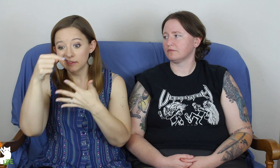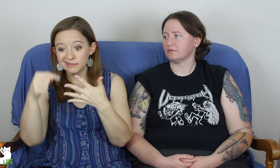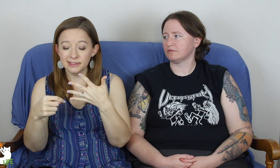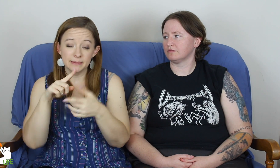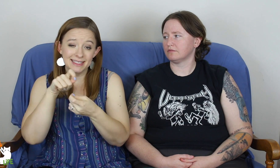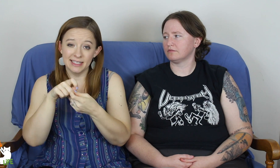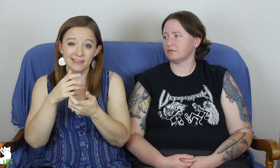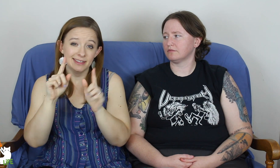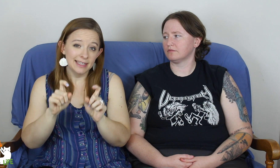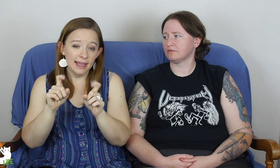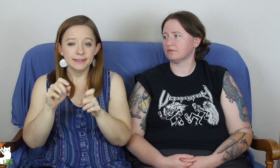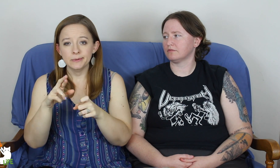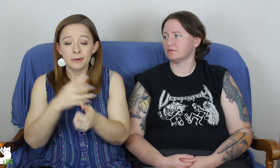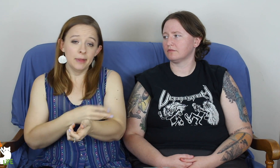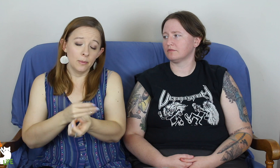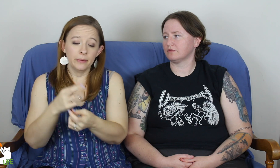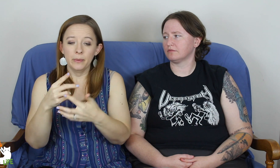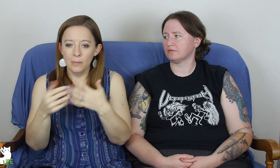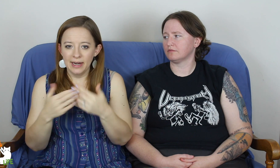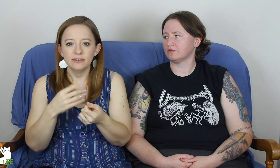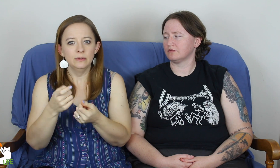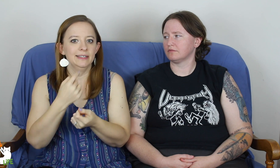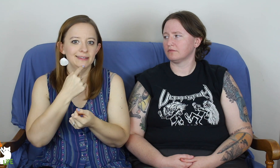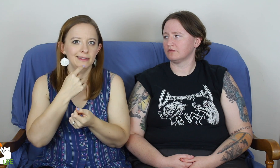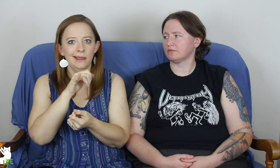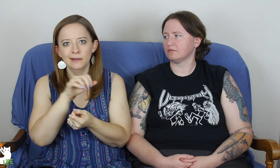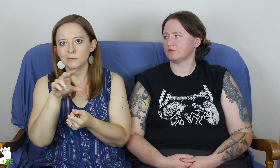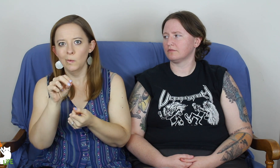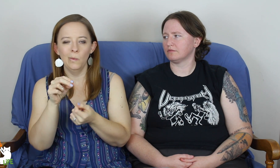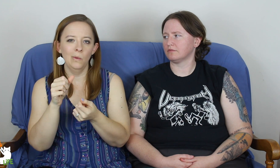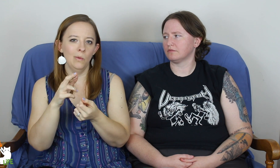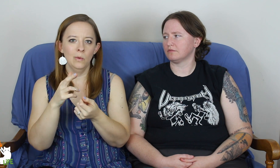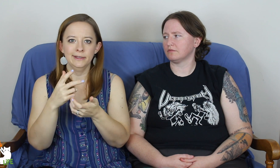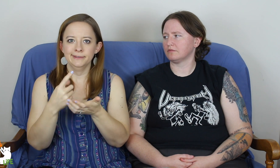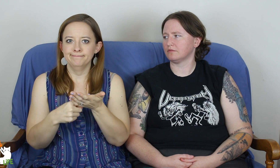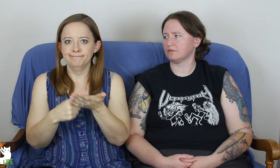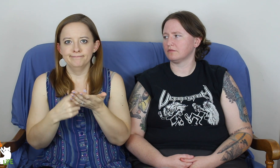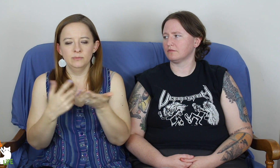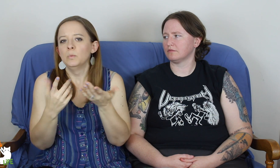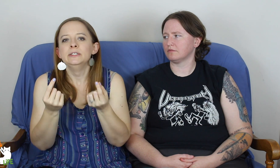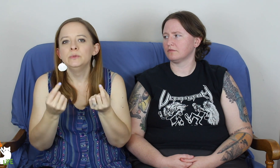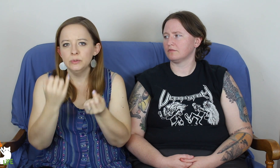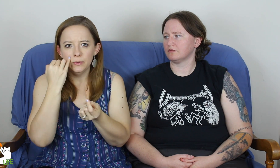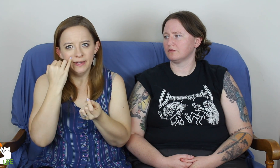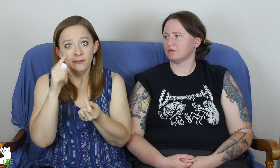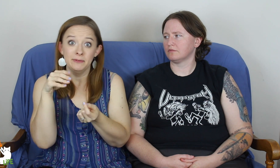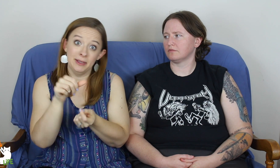and they might suggest certain thing, certain tests, or blood work like that, and you can say yes or no and talk about what you want to do.